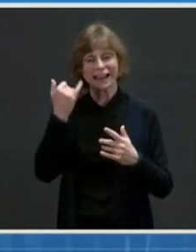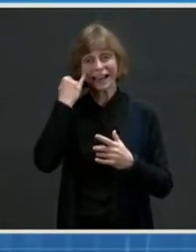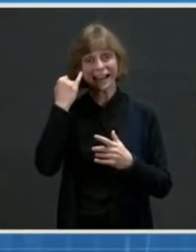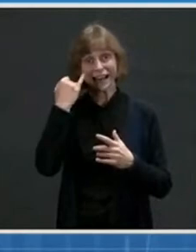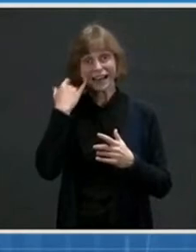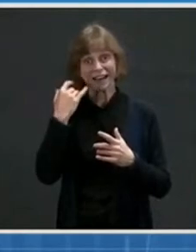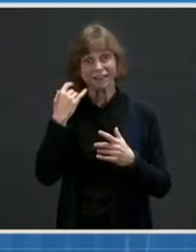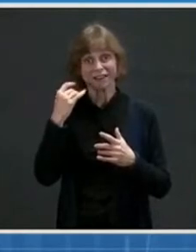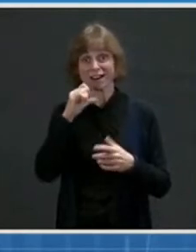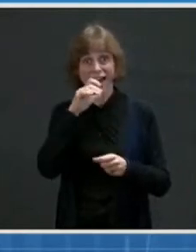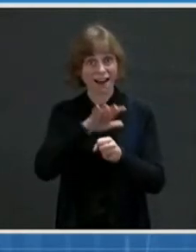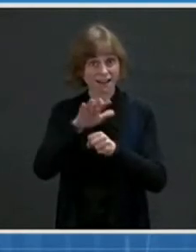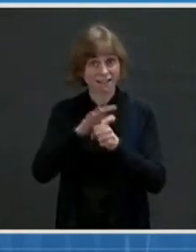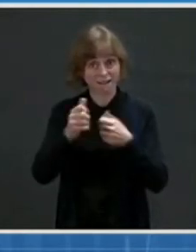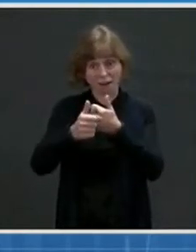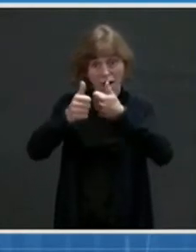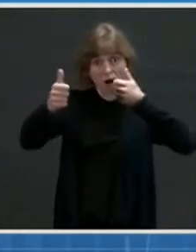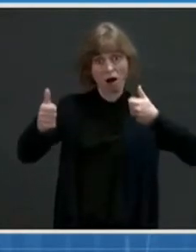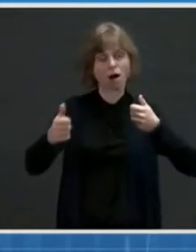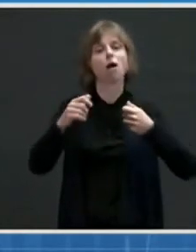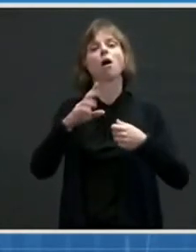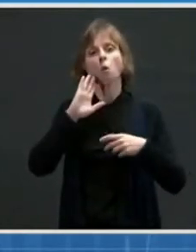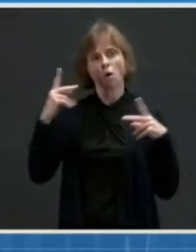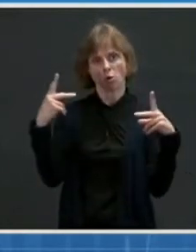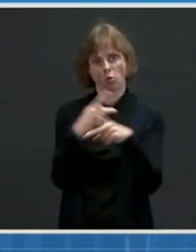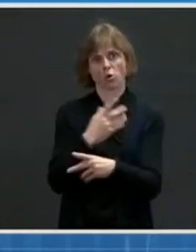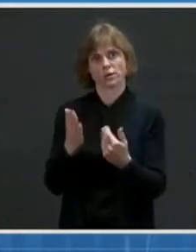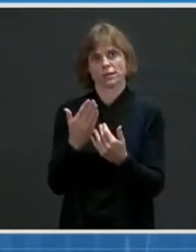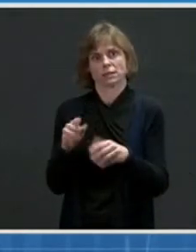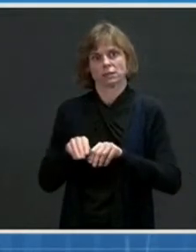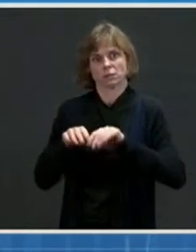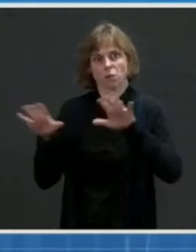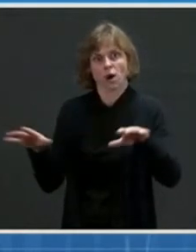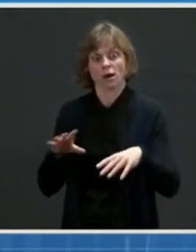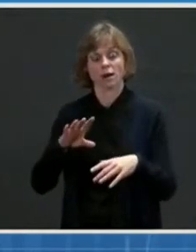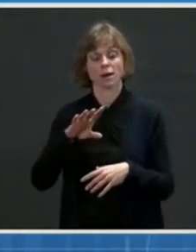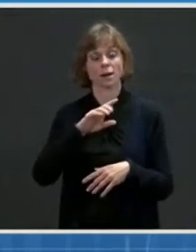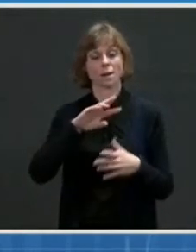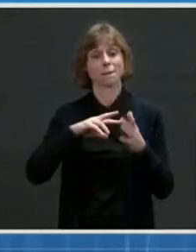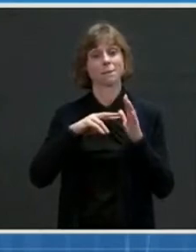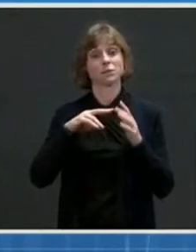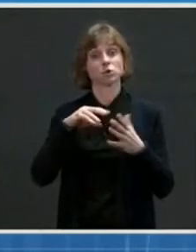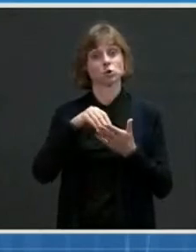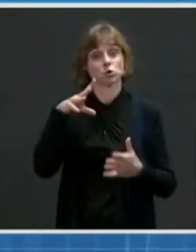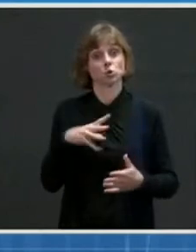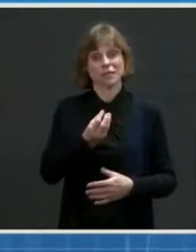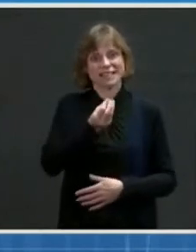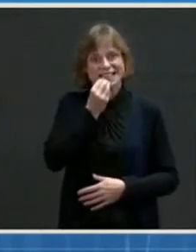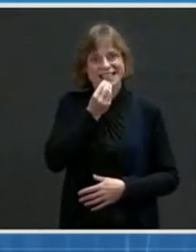STUDENTS OCCURRED. IN THESE SITUATIONS, LACK OF PHYSICAL DISTANCING LIKELY INCREASED THE RISK OF SPREAD.